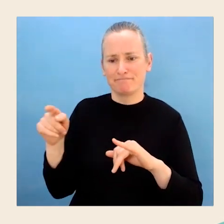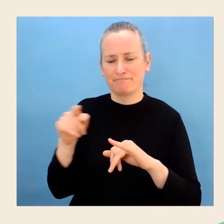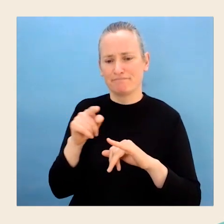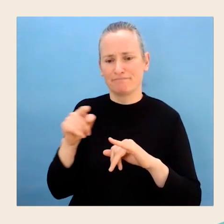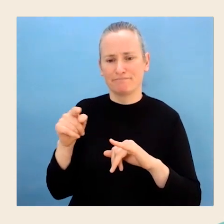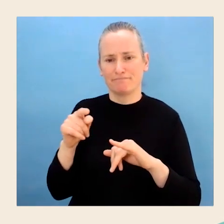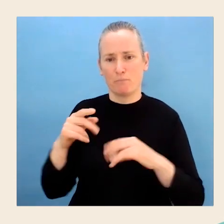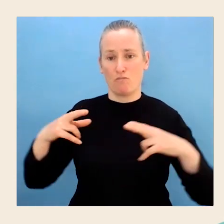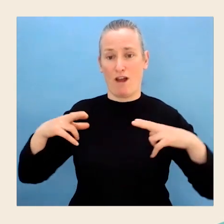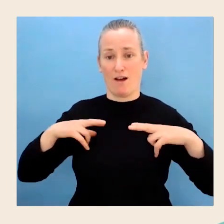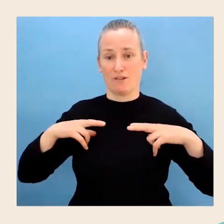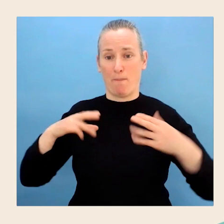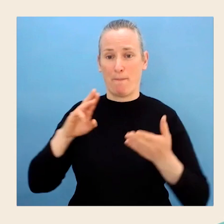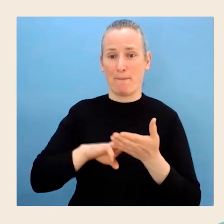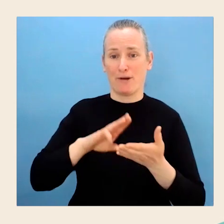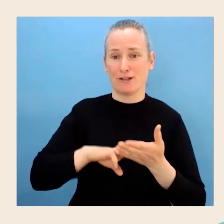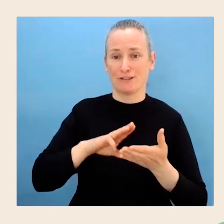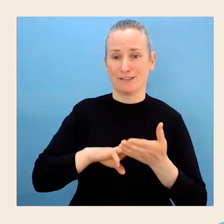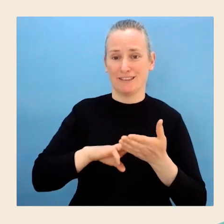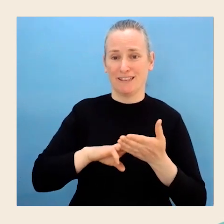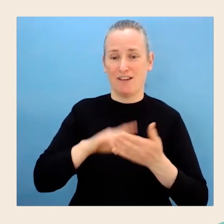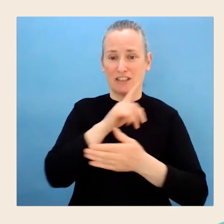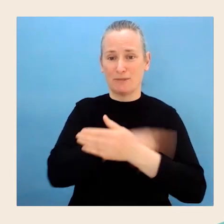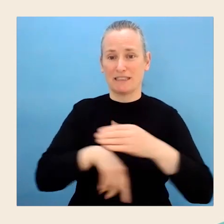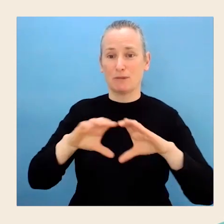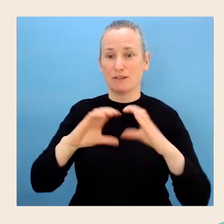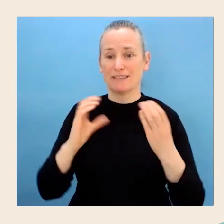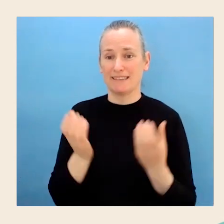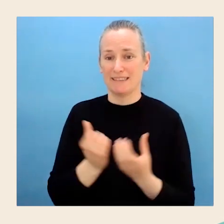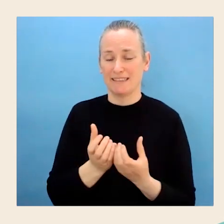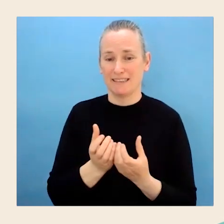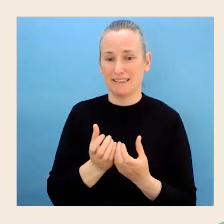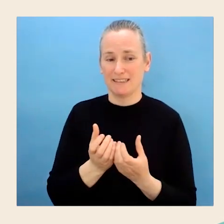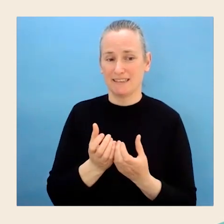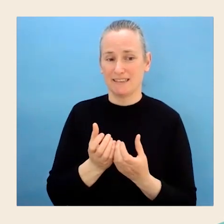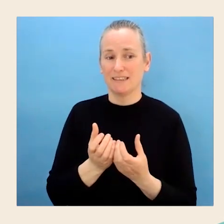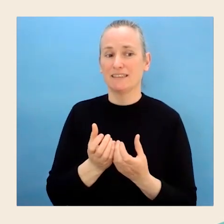that it is a relatively, it's a very white space.